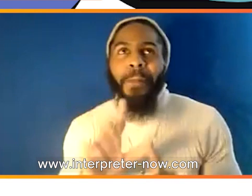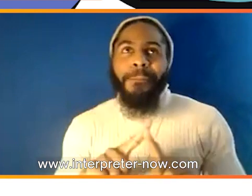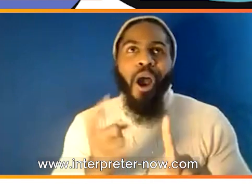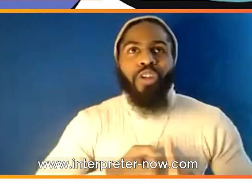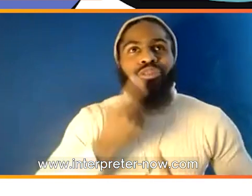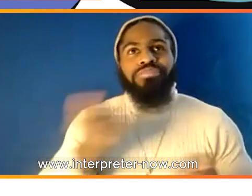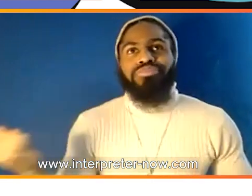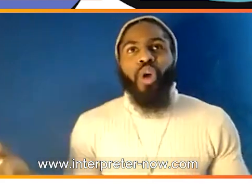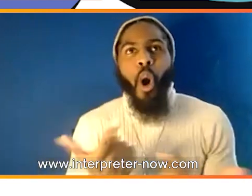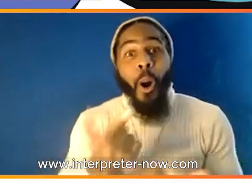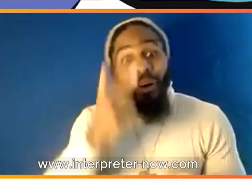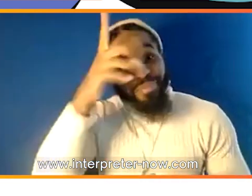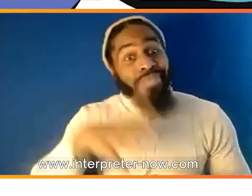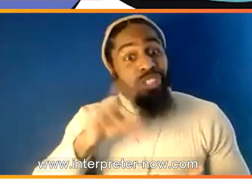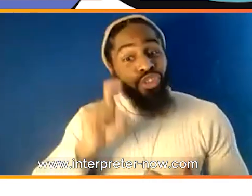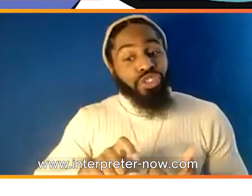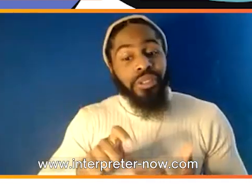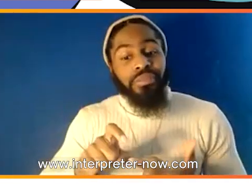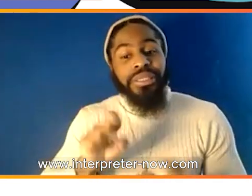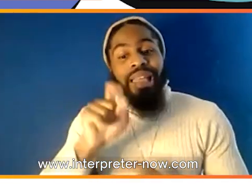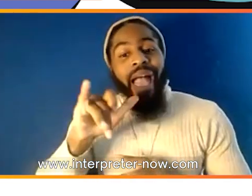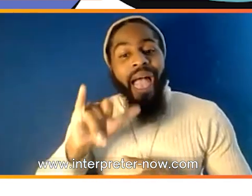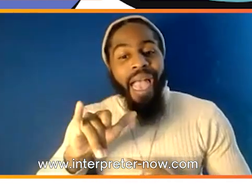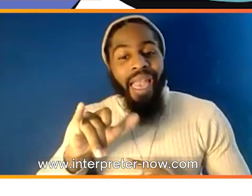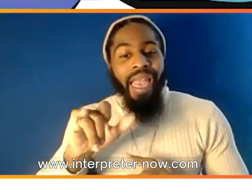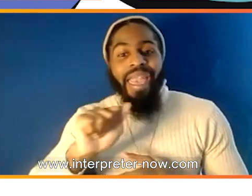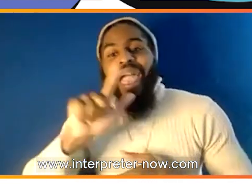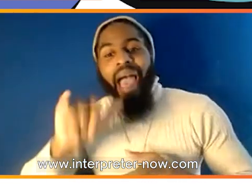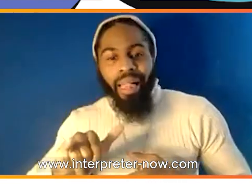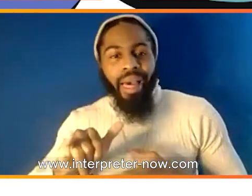with this, although I feel that all men should be on the bus of allyship, there are those